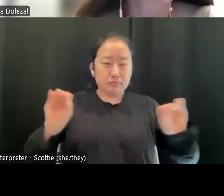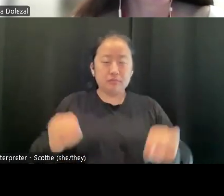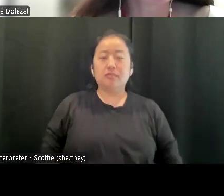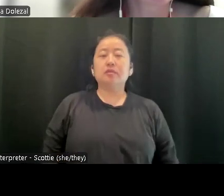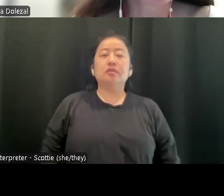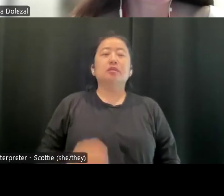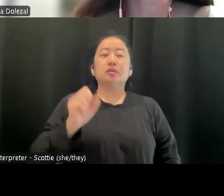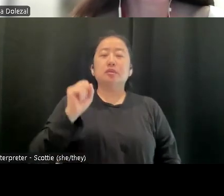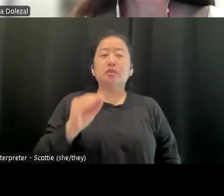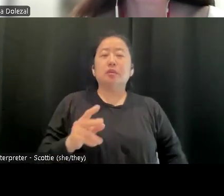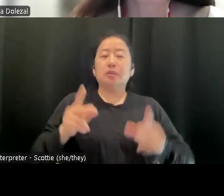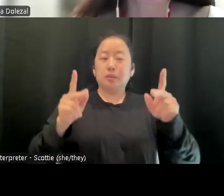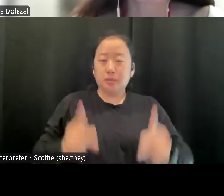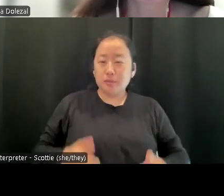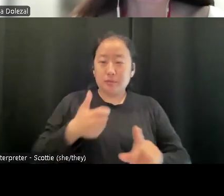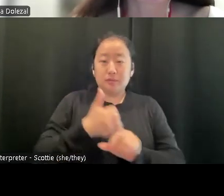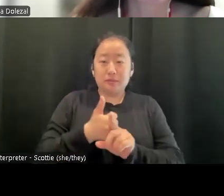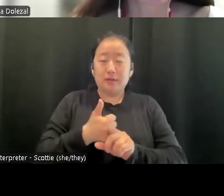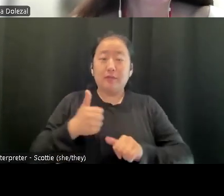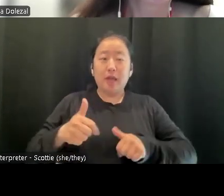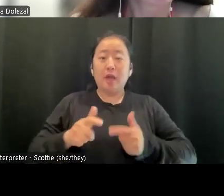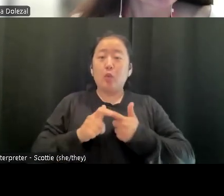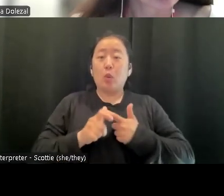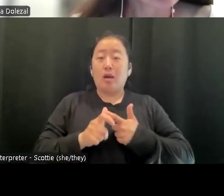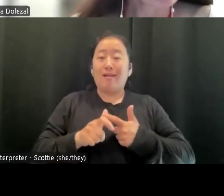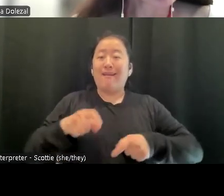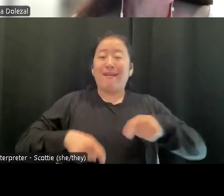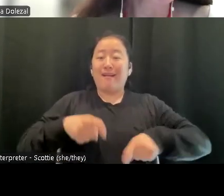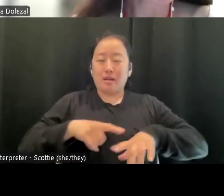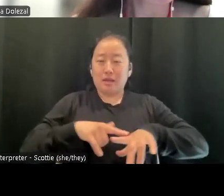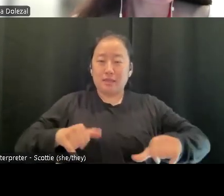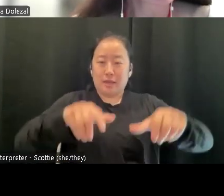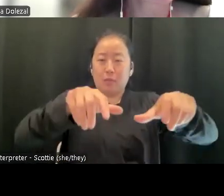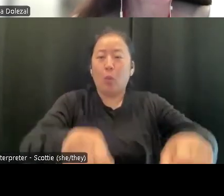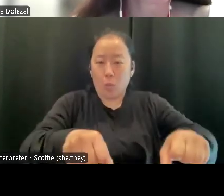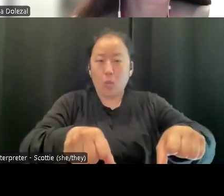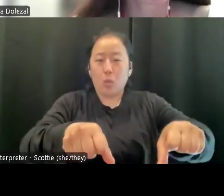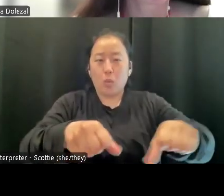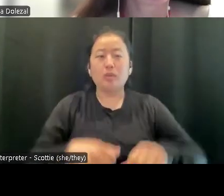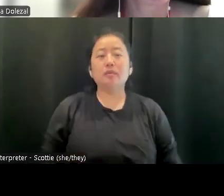stability and support needed to move efficiently. So frame running is not only a fun and engaging